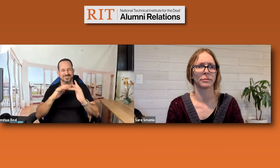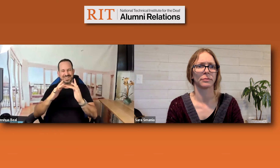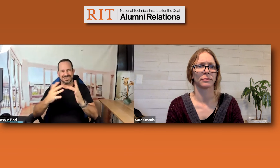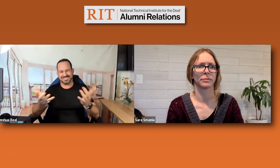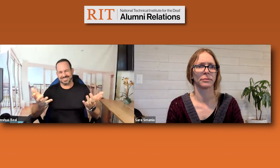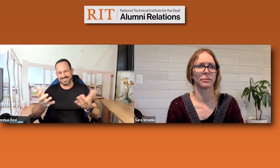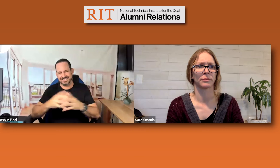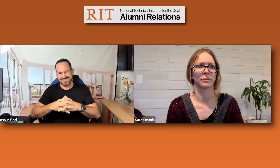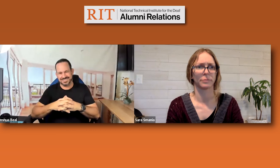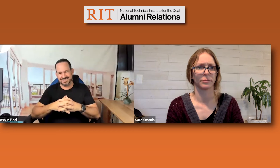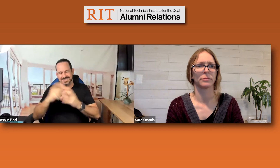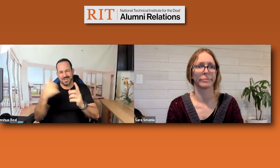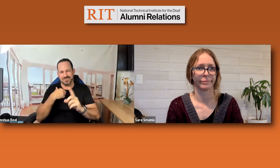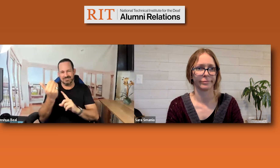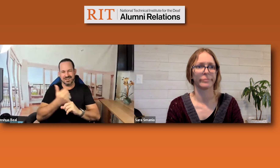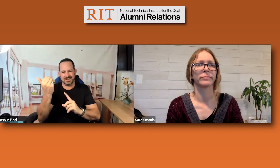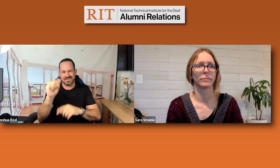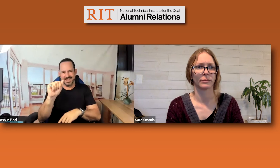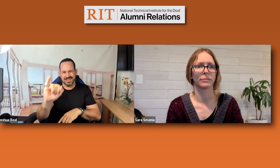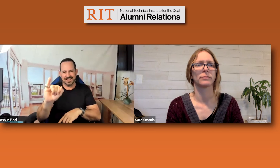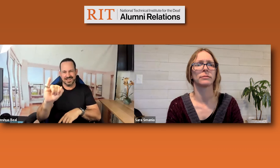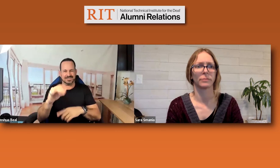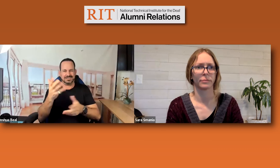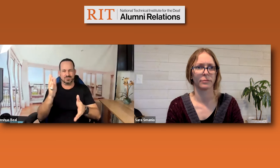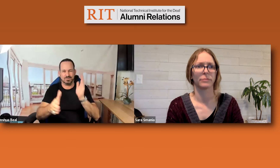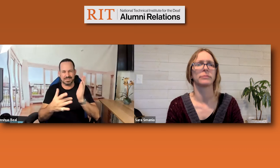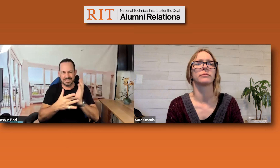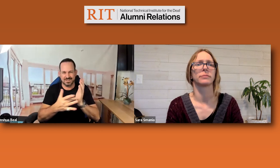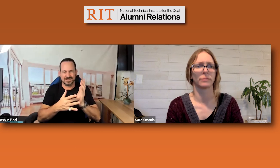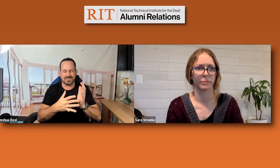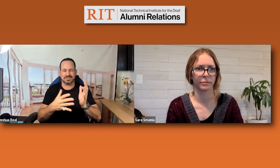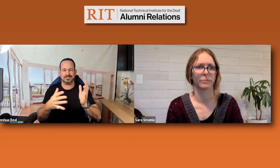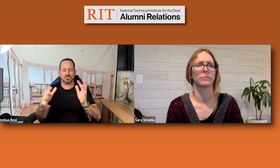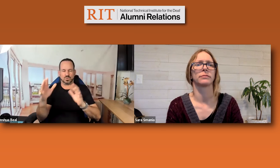So those were a newer concept in the seventies.